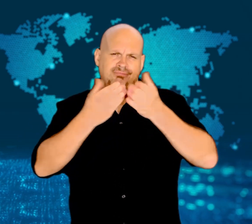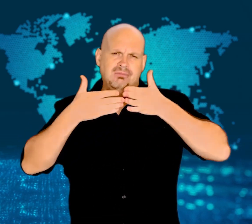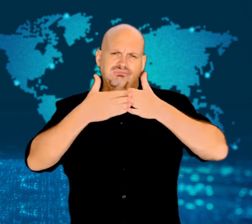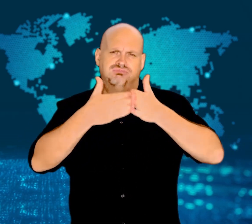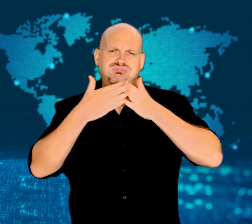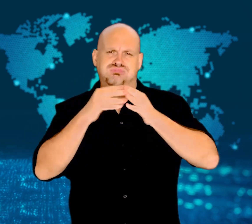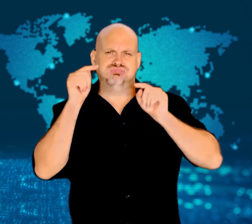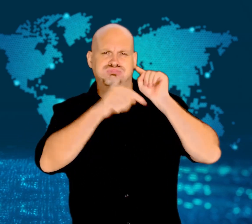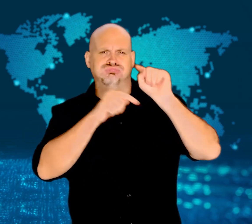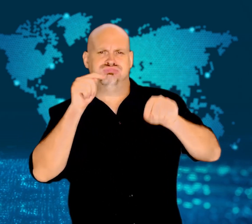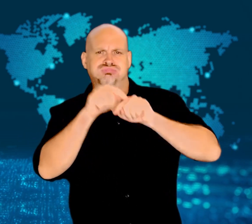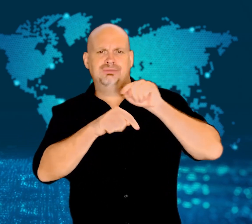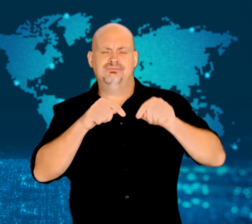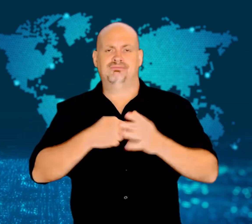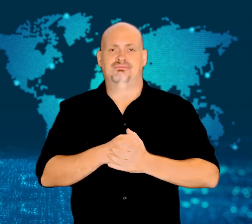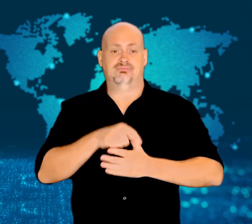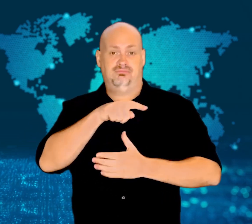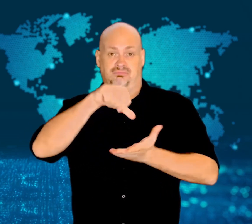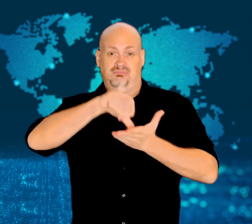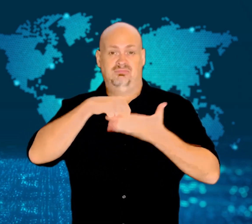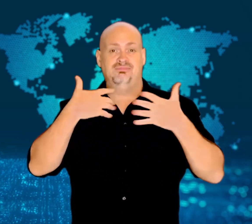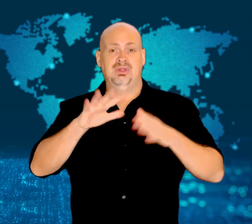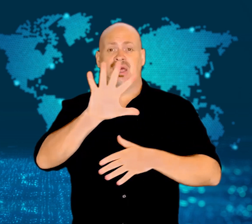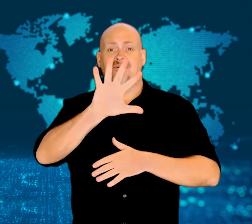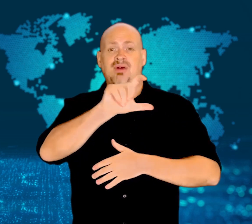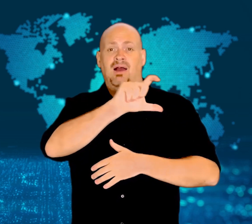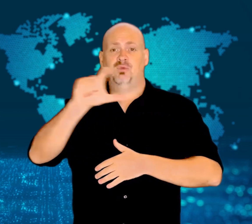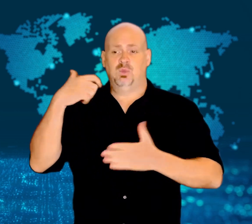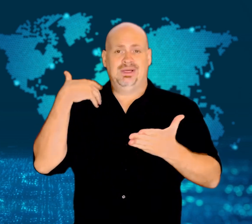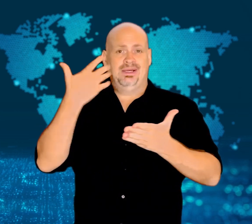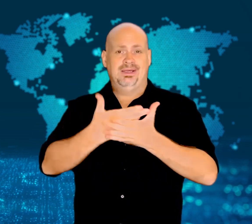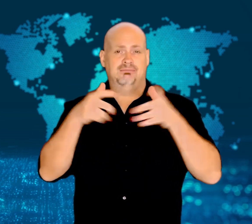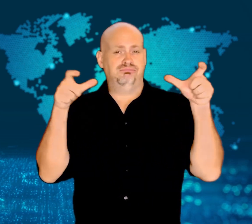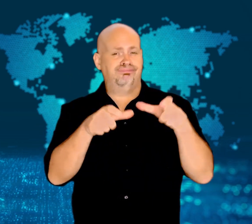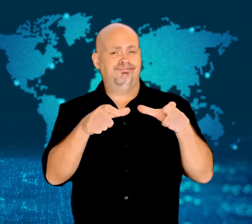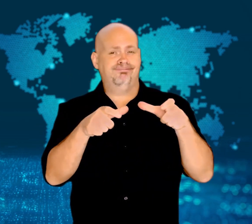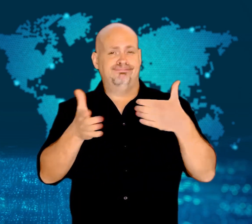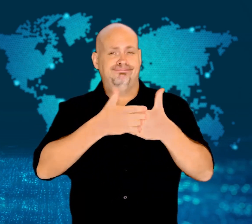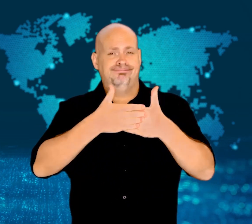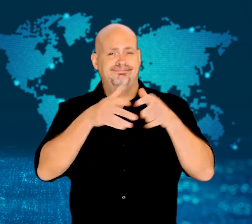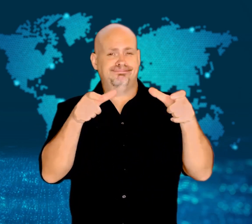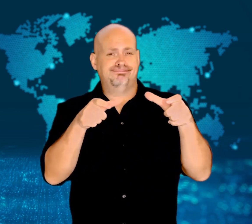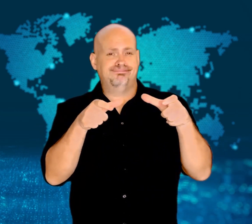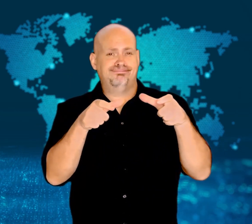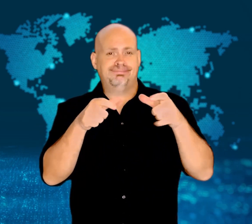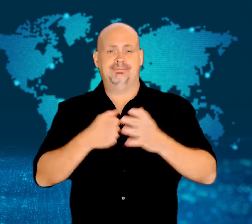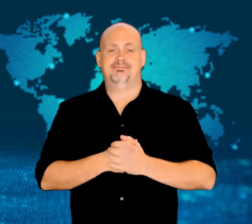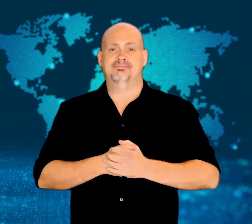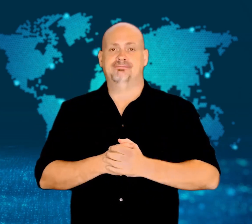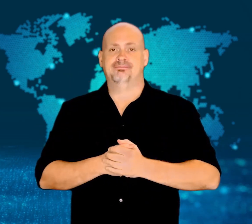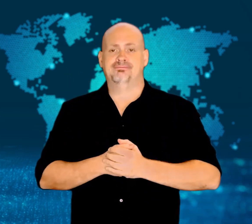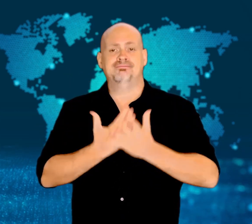There are electronic alarms on some doors to discourage